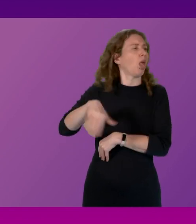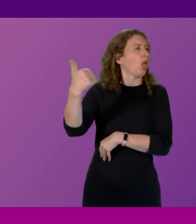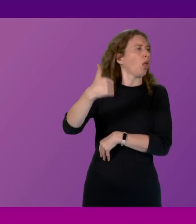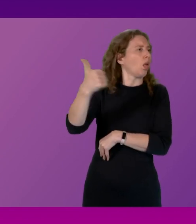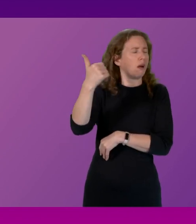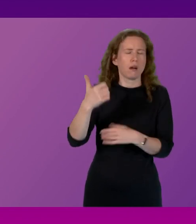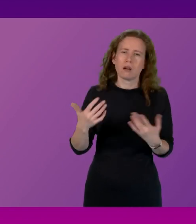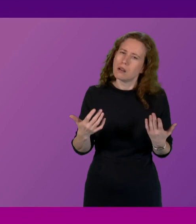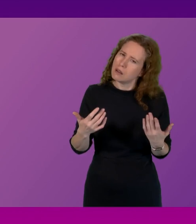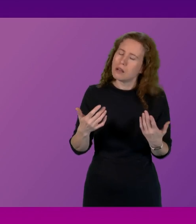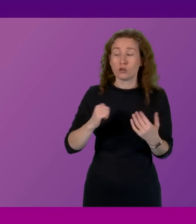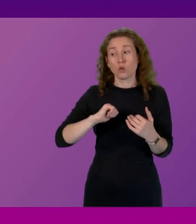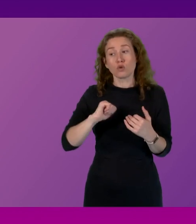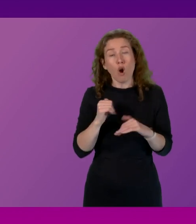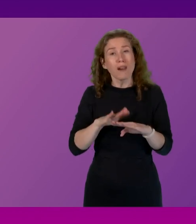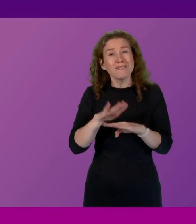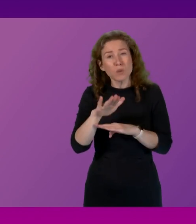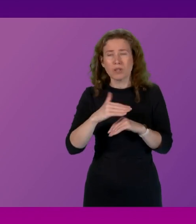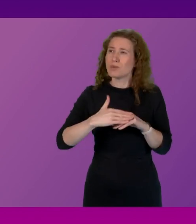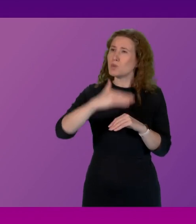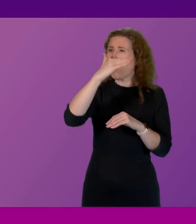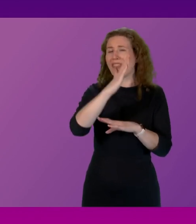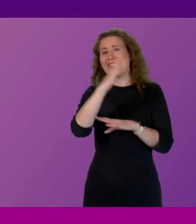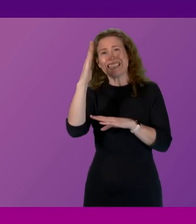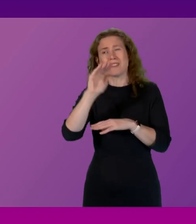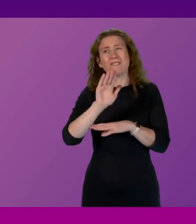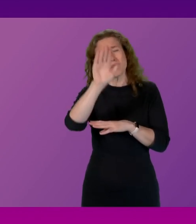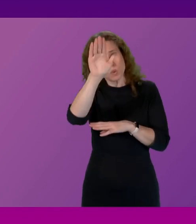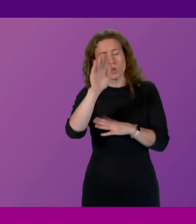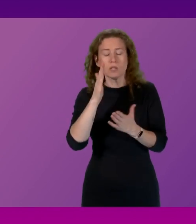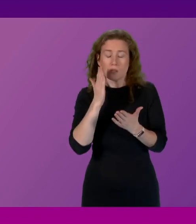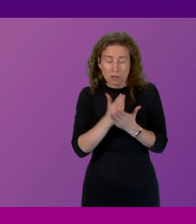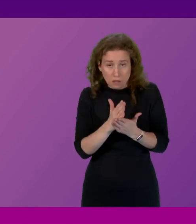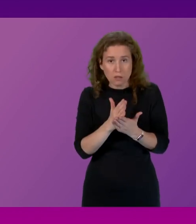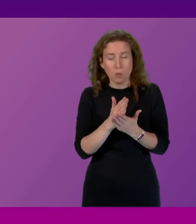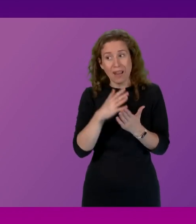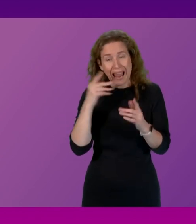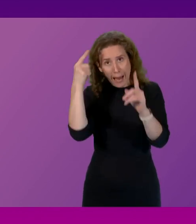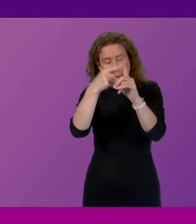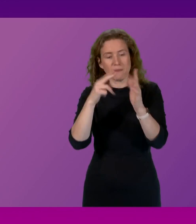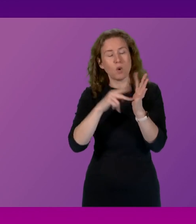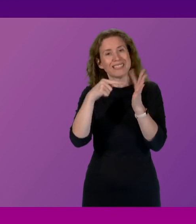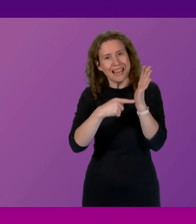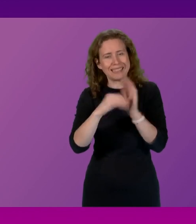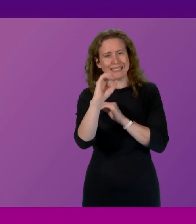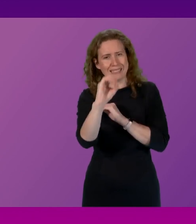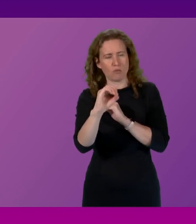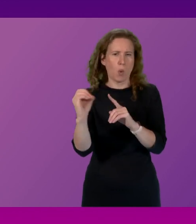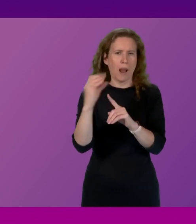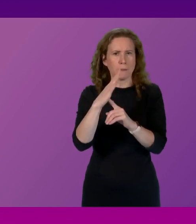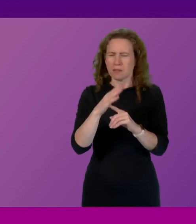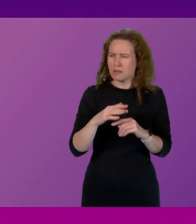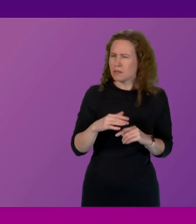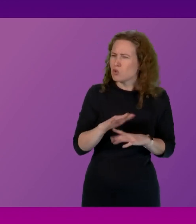The future of the north-east is as a net zero capital, not the oil and gas capital.